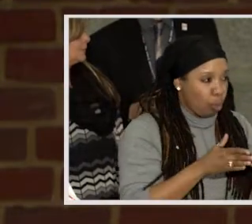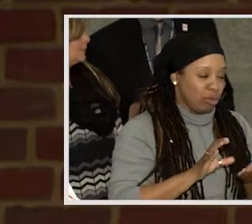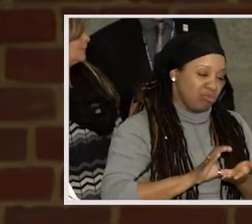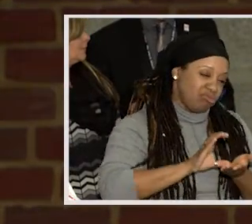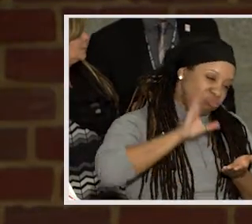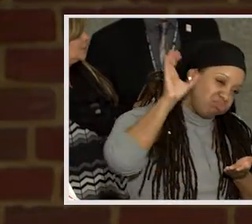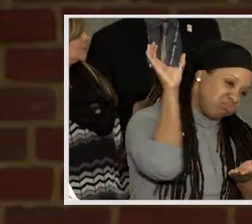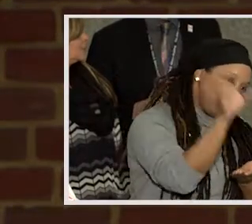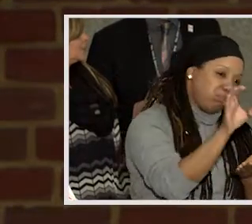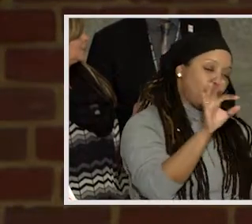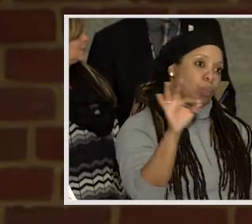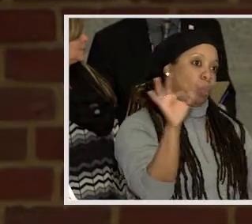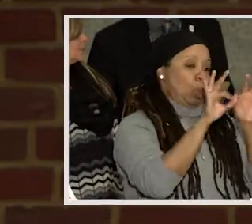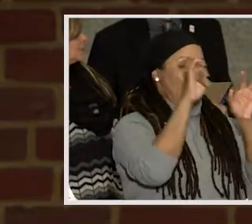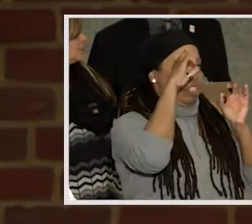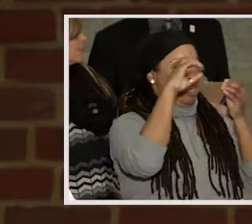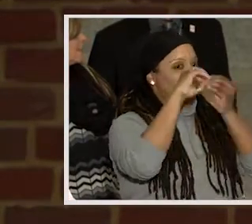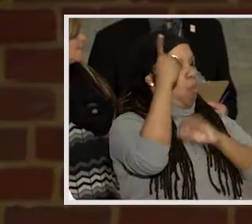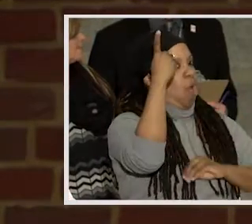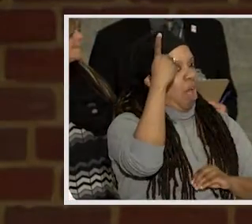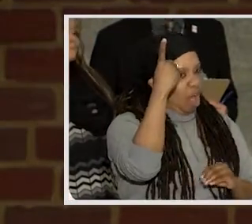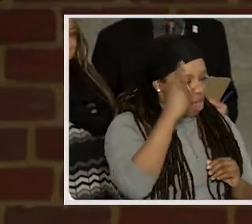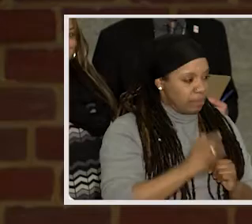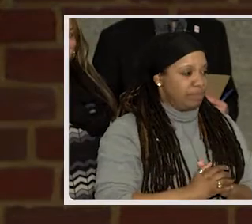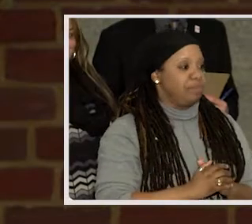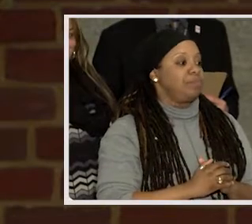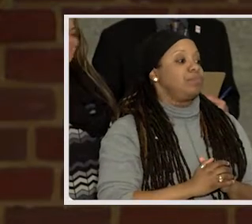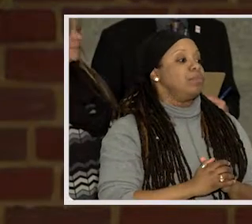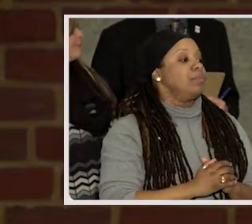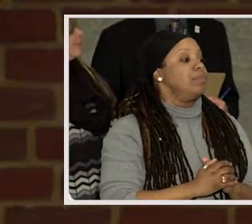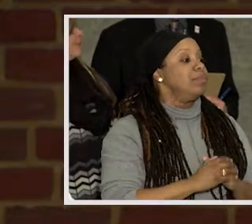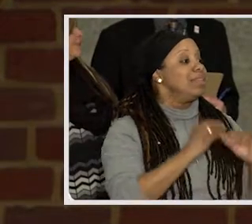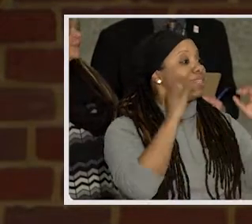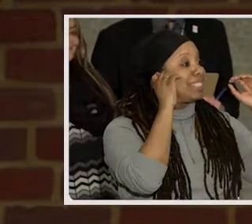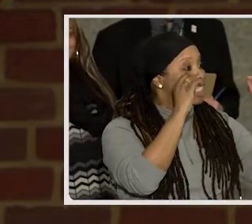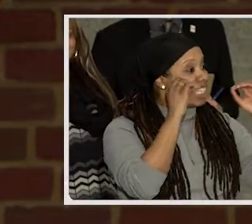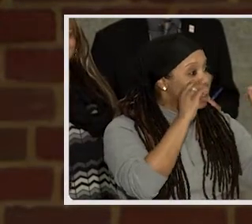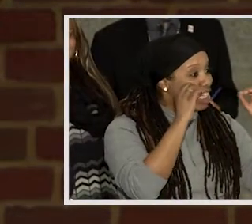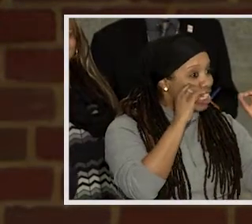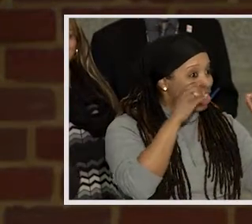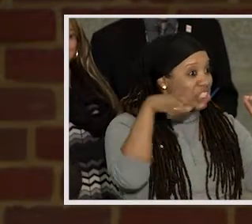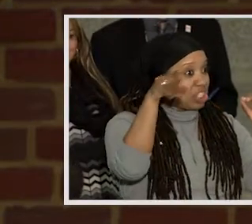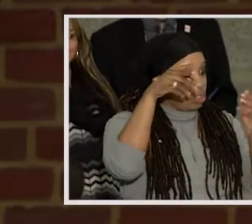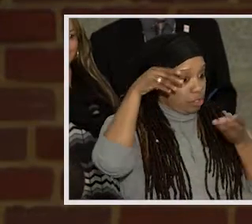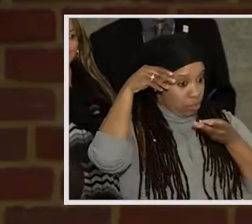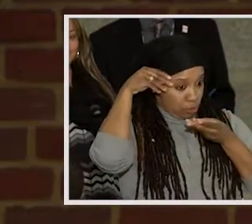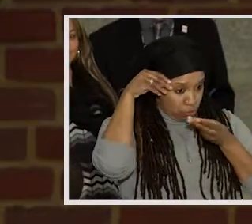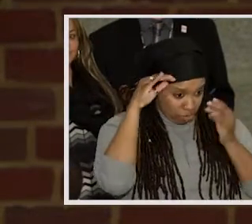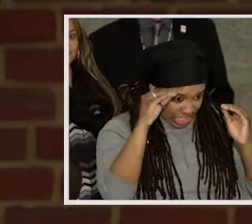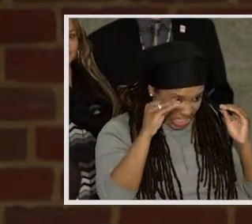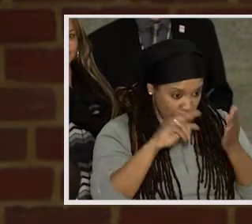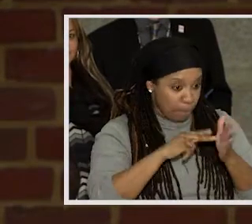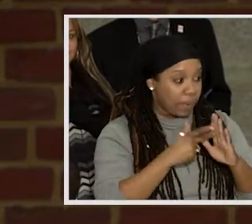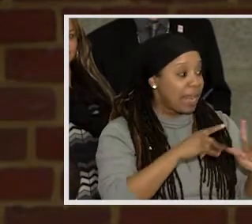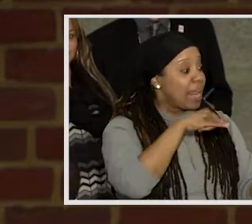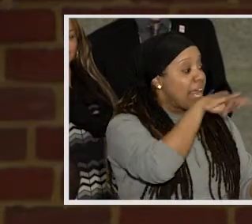ABILITY TO THEN BE EMPLOYED, HAVE STABLE LIVES AND ALSO